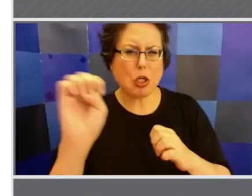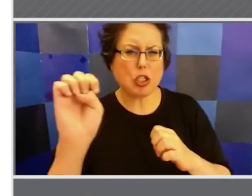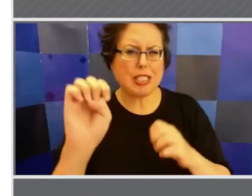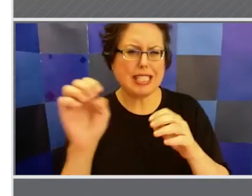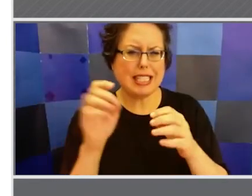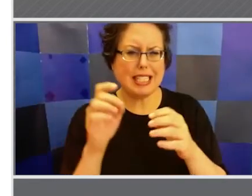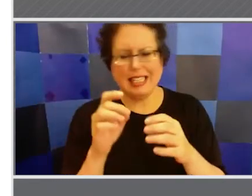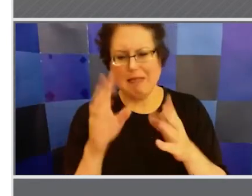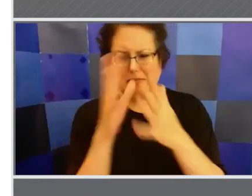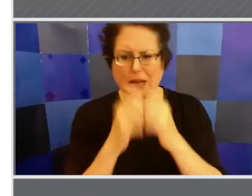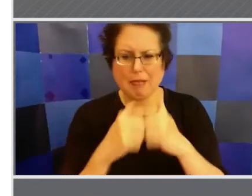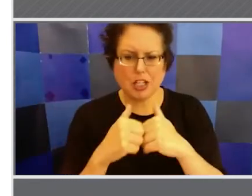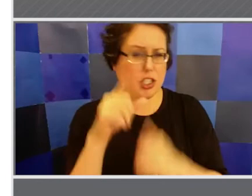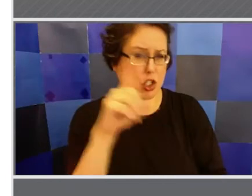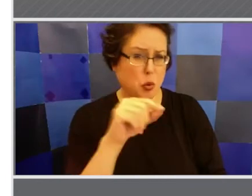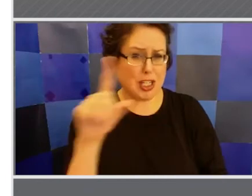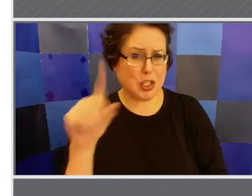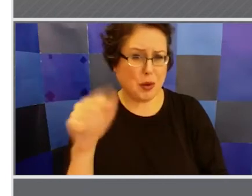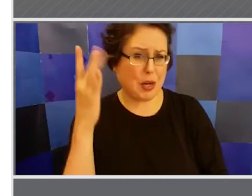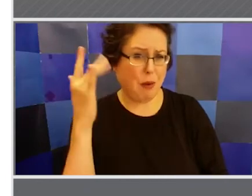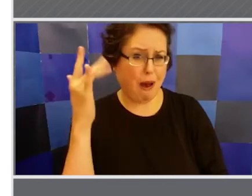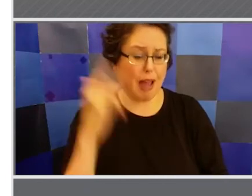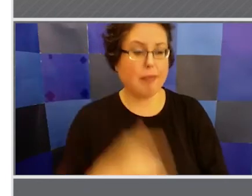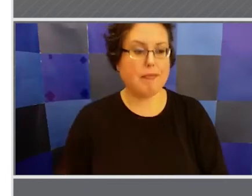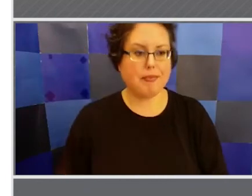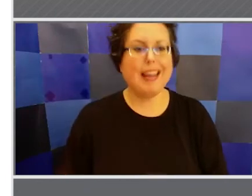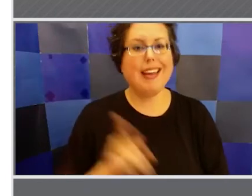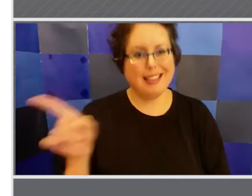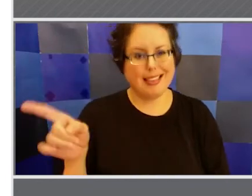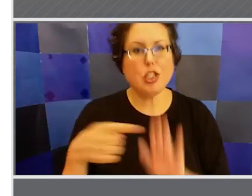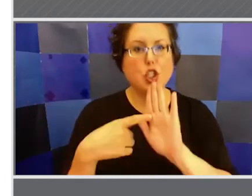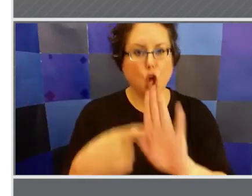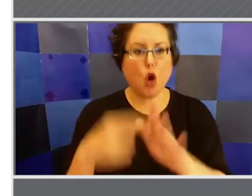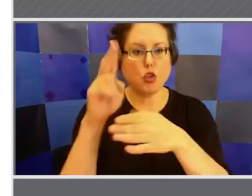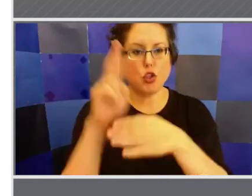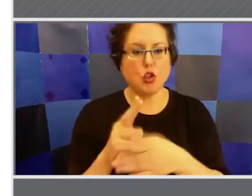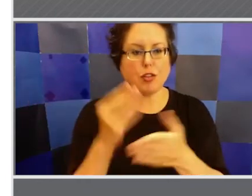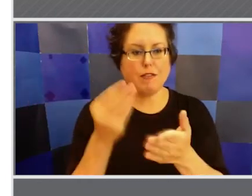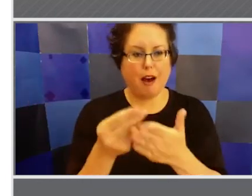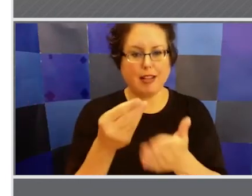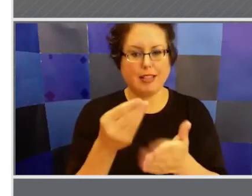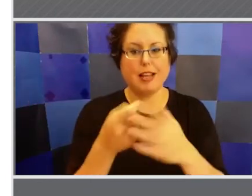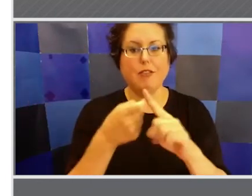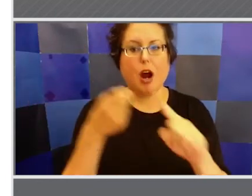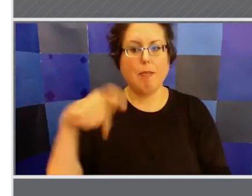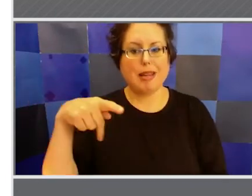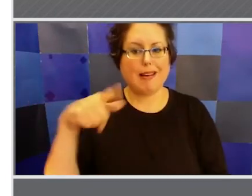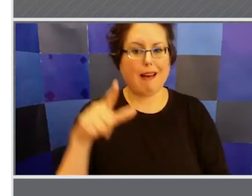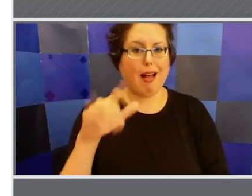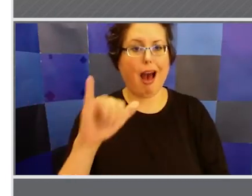And this slide shows the use of funds for demolitions completed by poi annually, looking back five years.